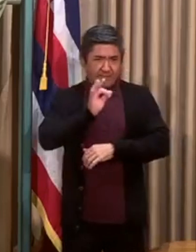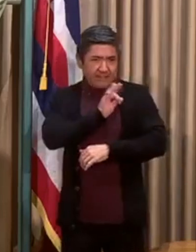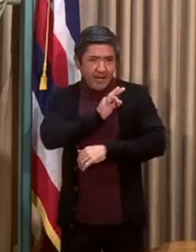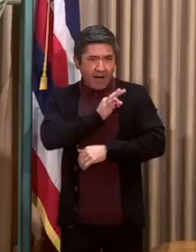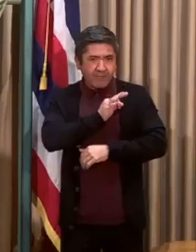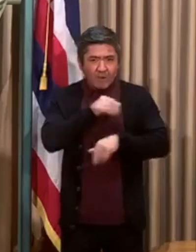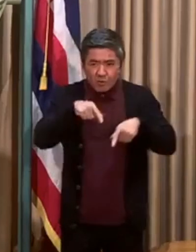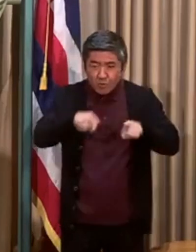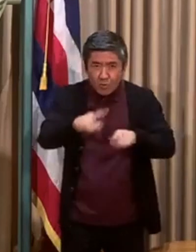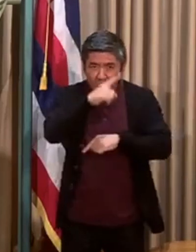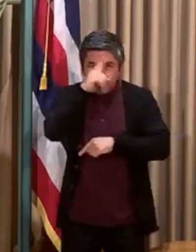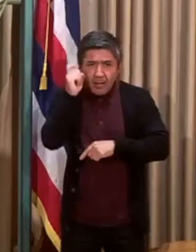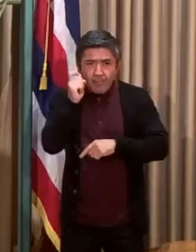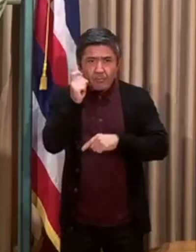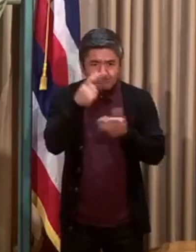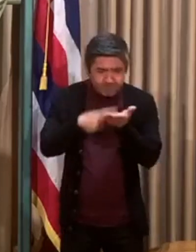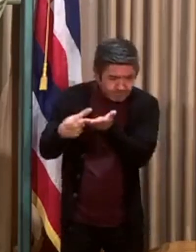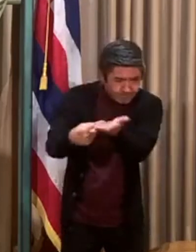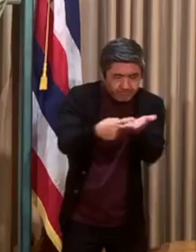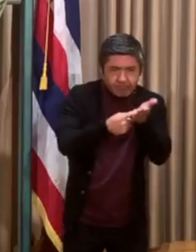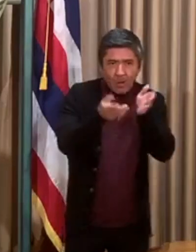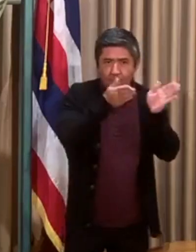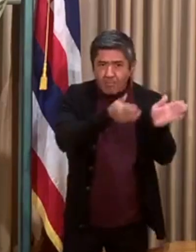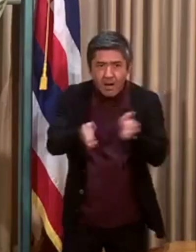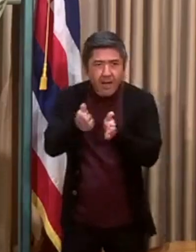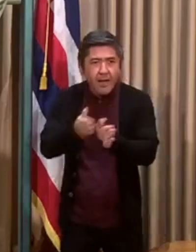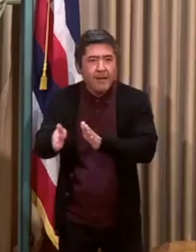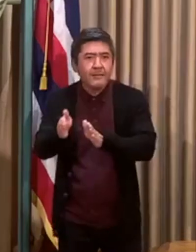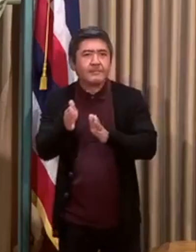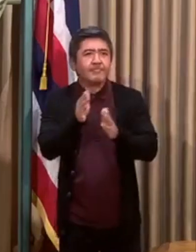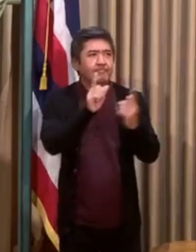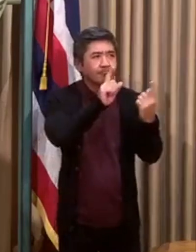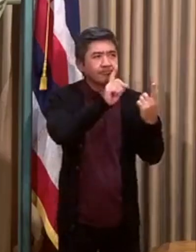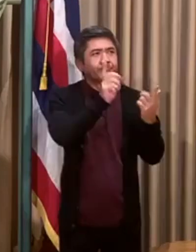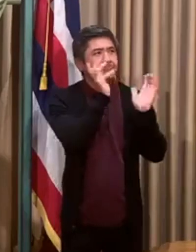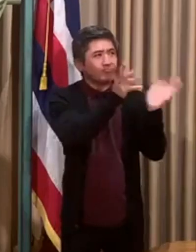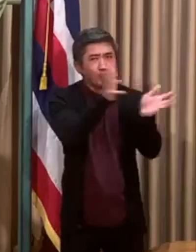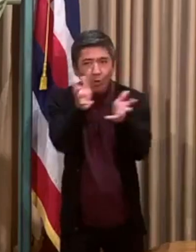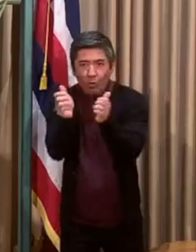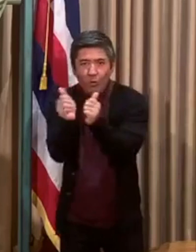based on surveys of students and faculty to tell us what they experienced this spring,